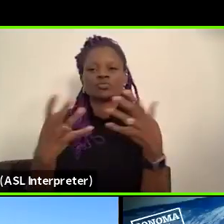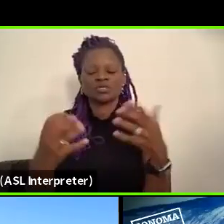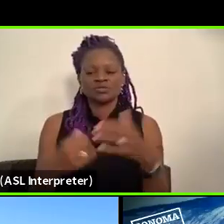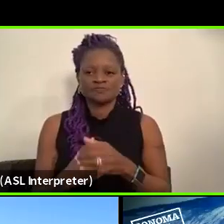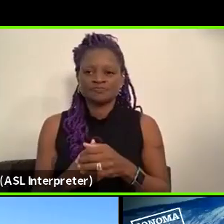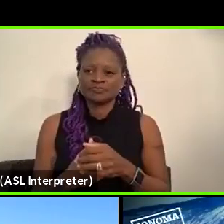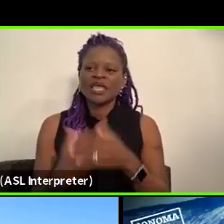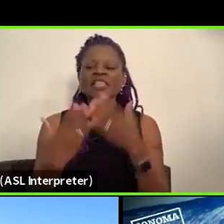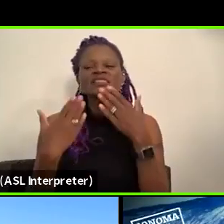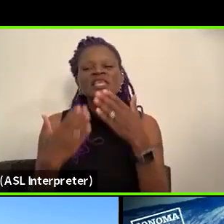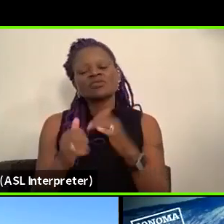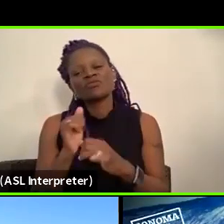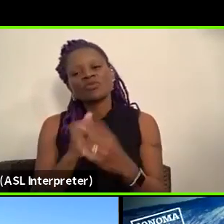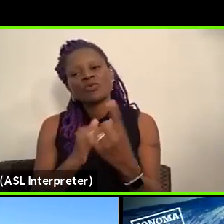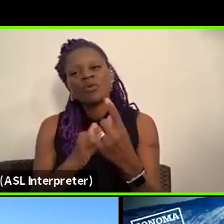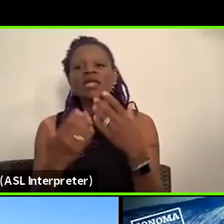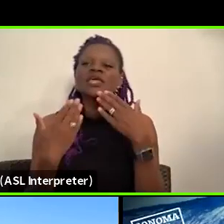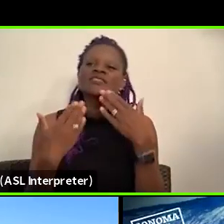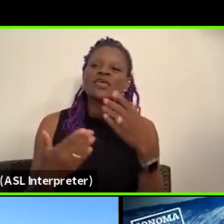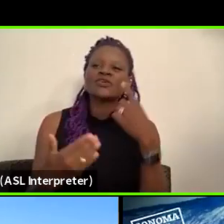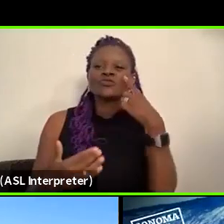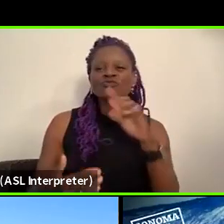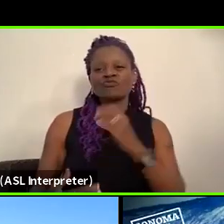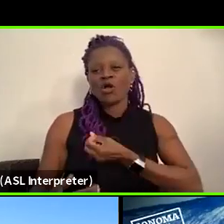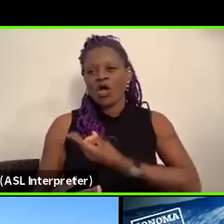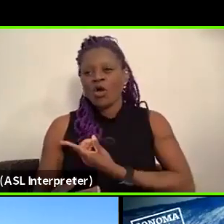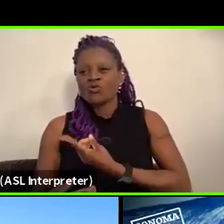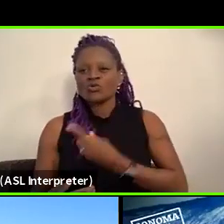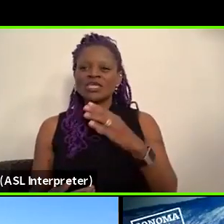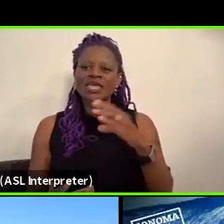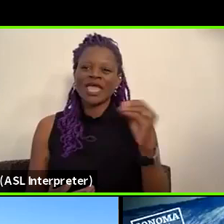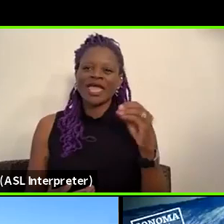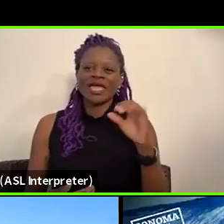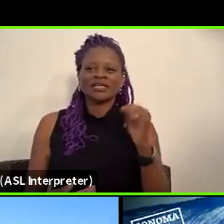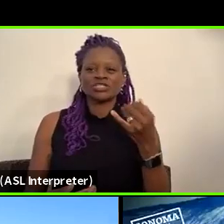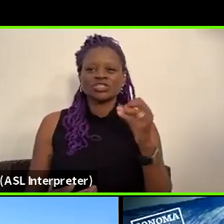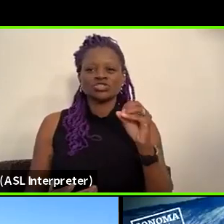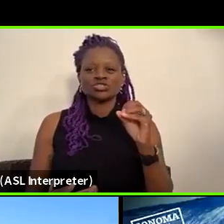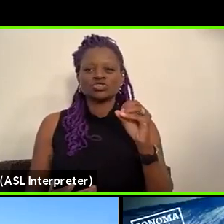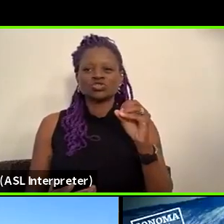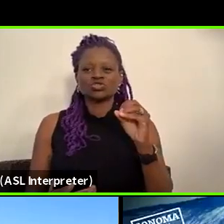And I want to say thank you to Jodi and Jodi and for offering translation services